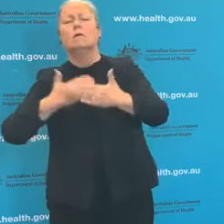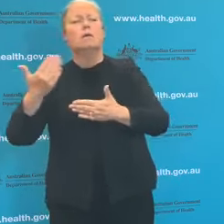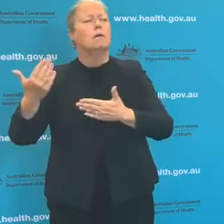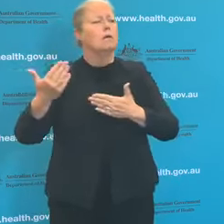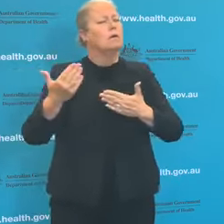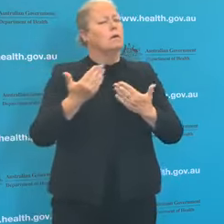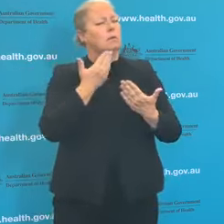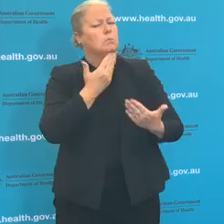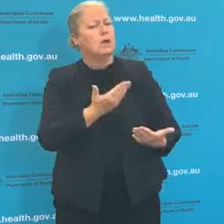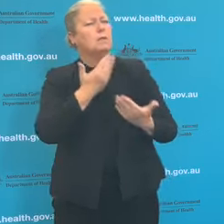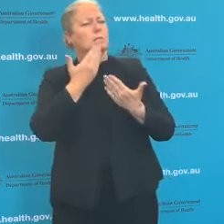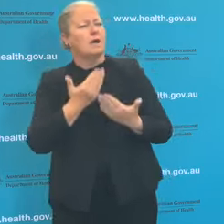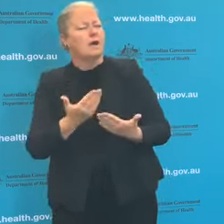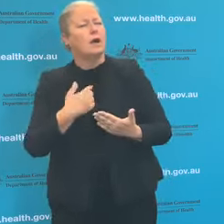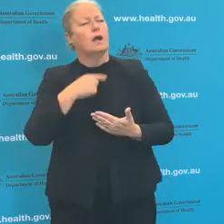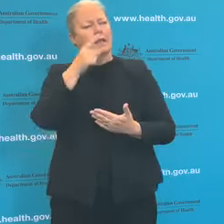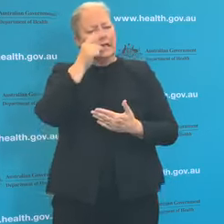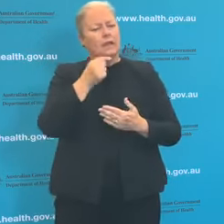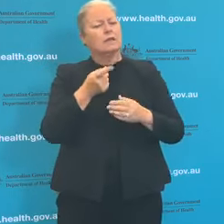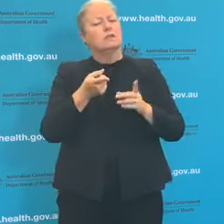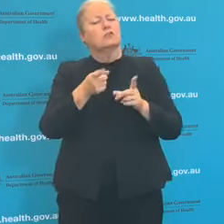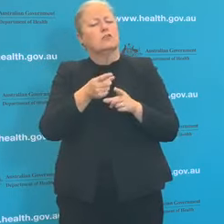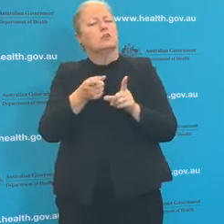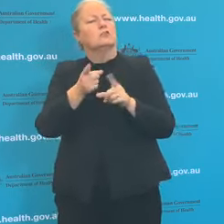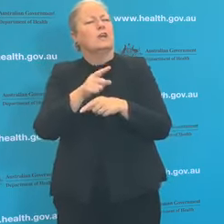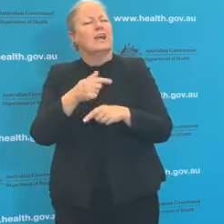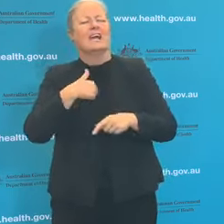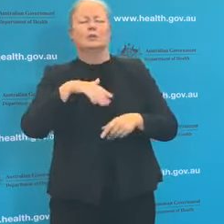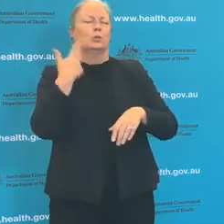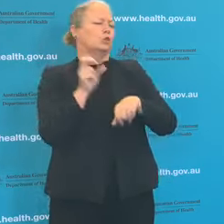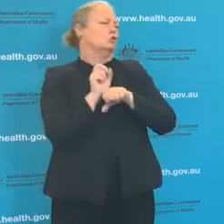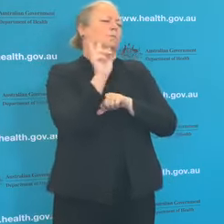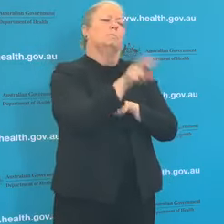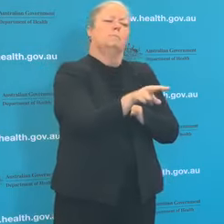wouldn't want to crystal ball too far ahead, but I don't think we'll be shaking